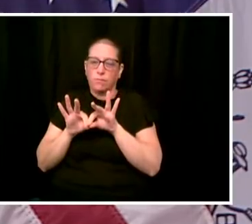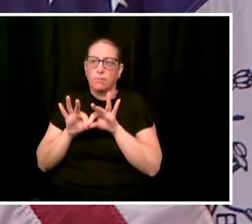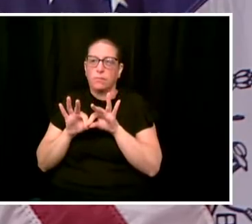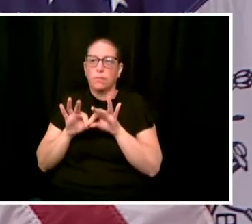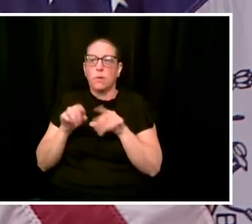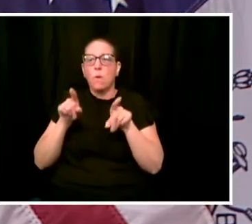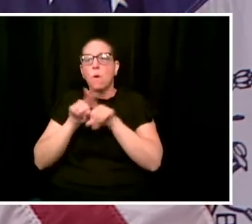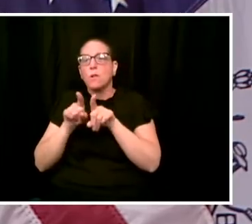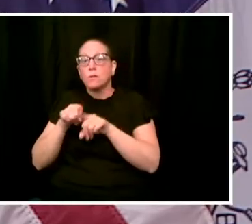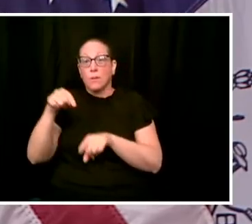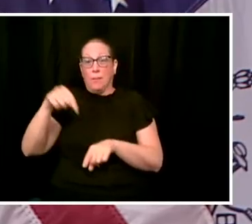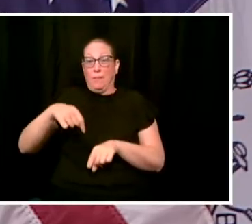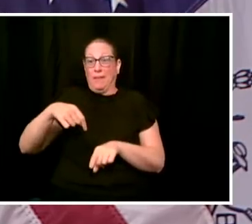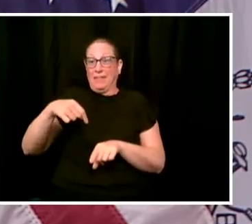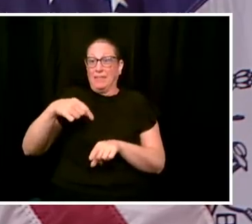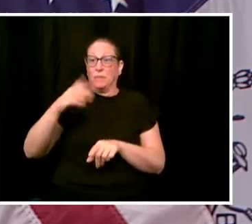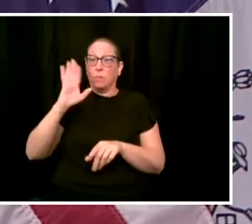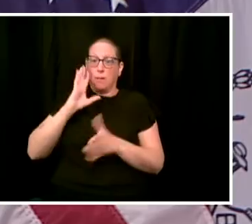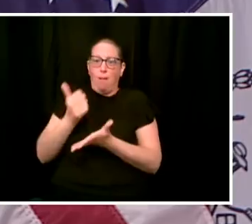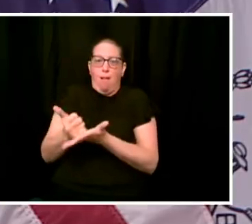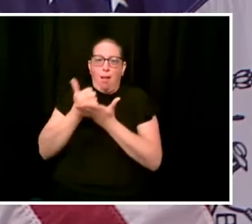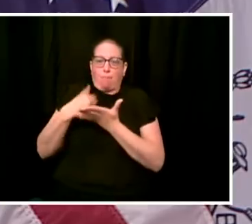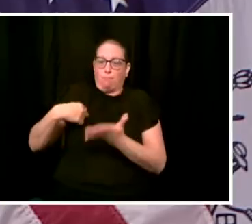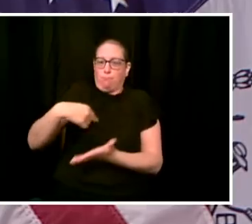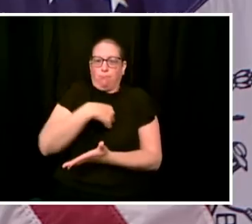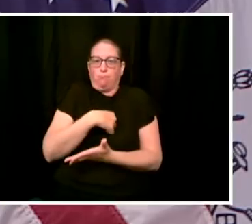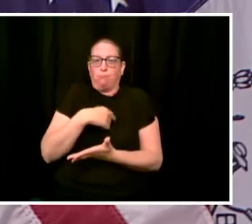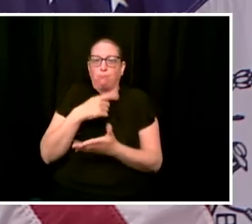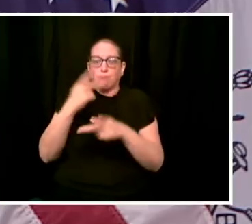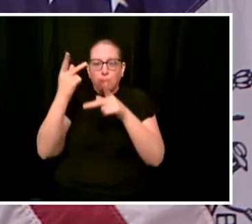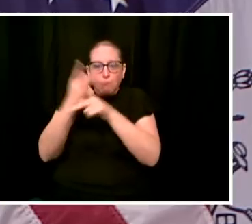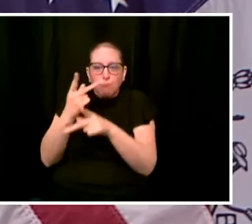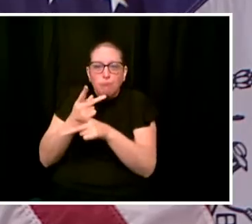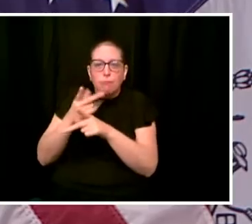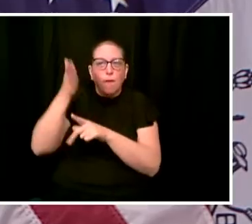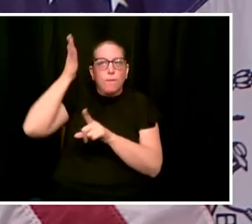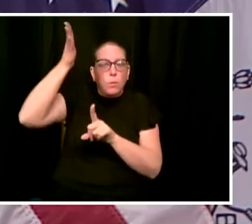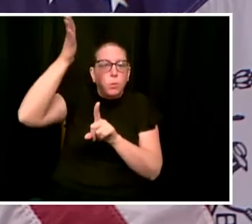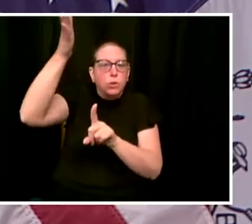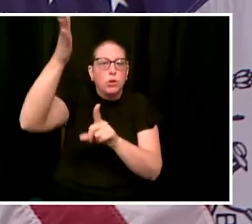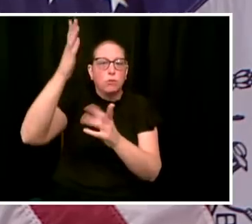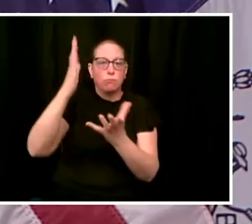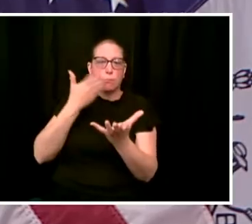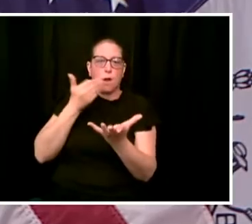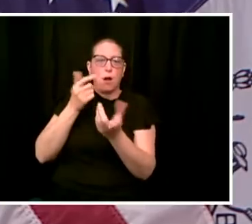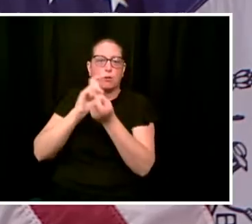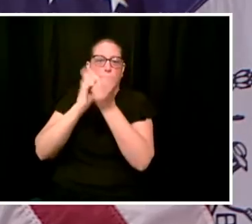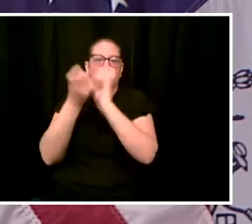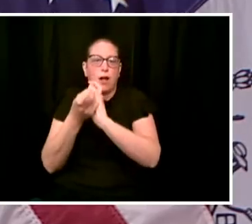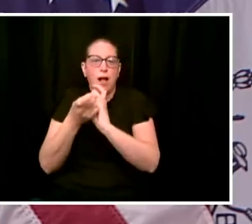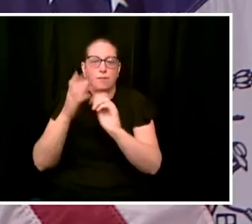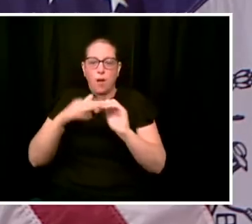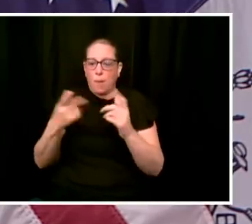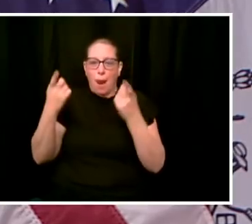AND IT IS A PRECURSOR TO RI THINKING HOW WE PROVIDE HSK GOING